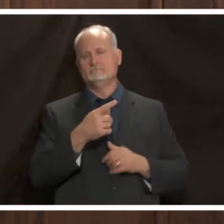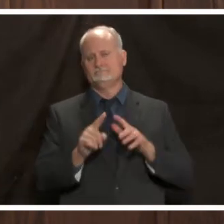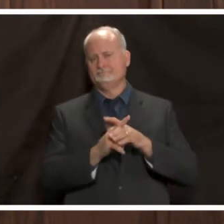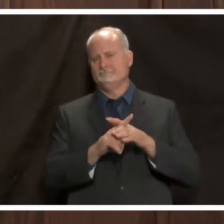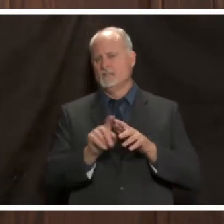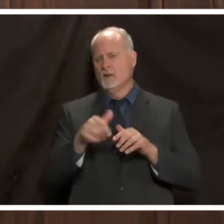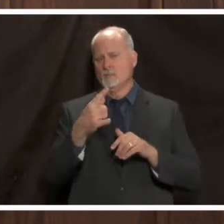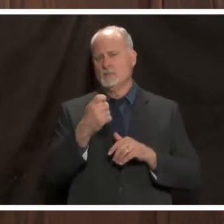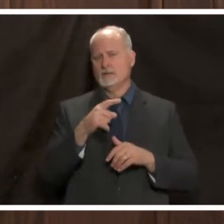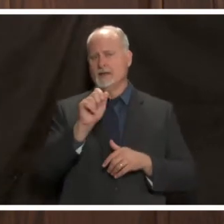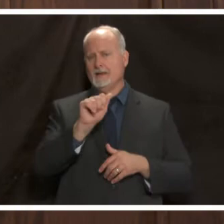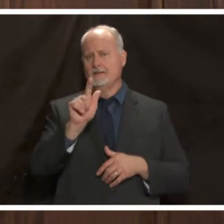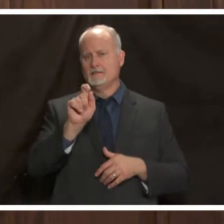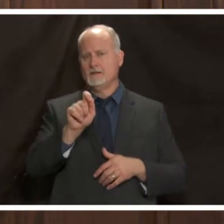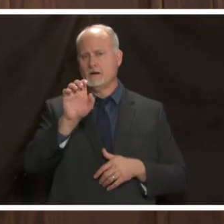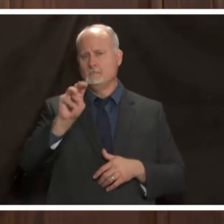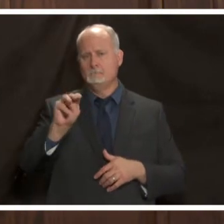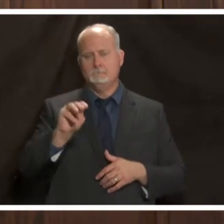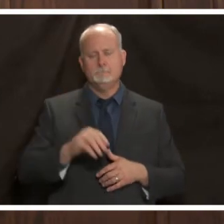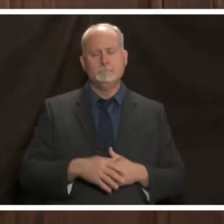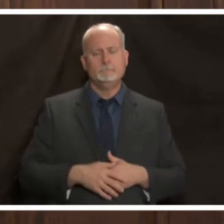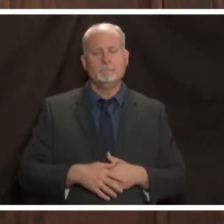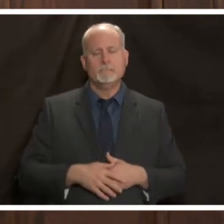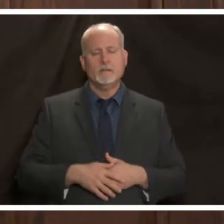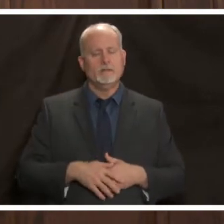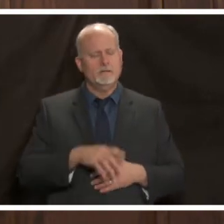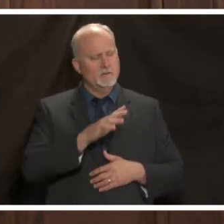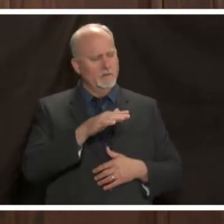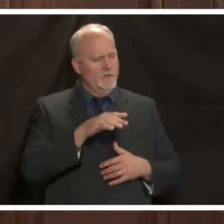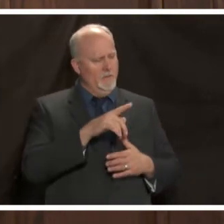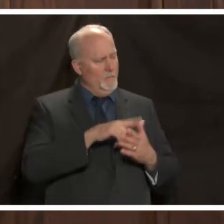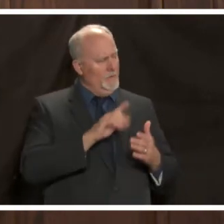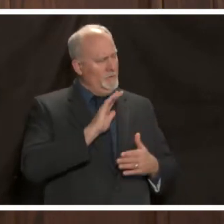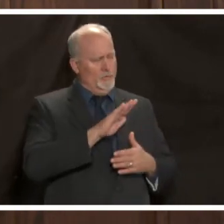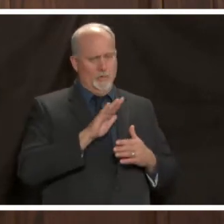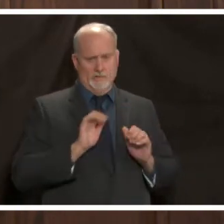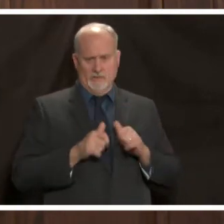one from ale.com actually um what are some of the staffing challenges you're facing and is there a